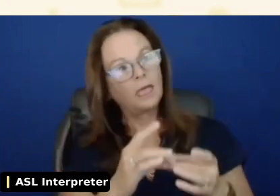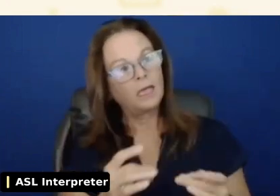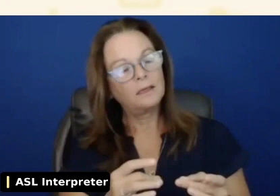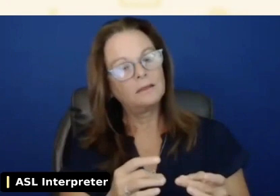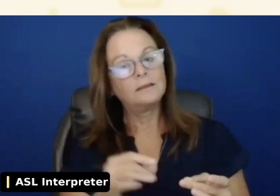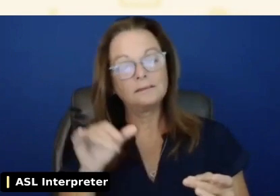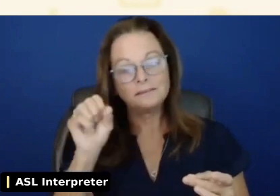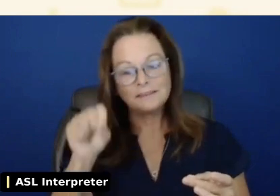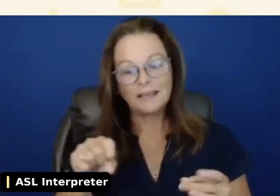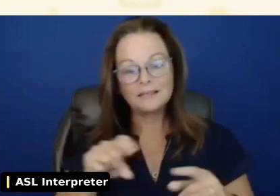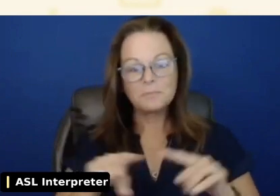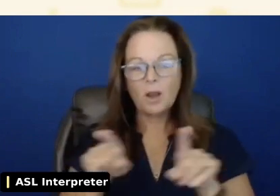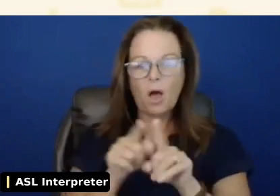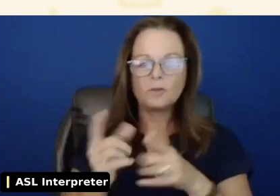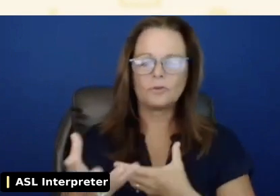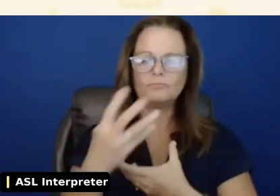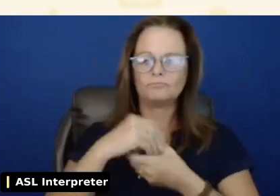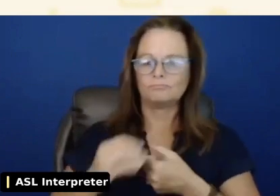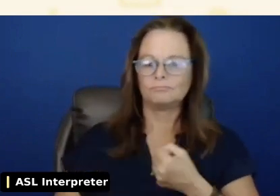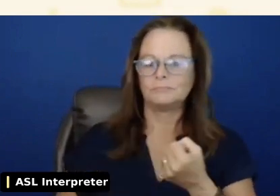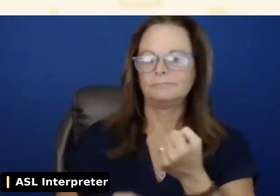breathing entity.